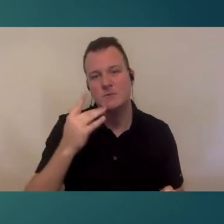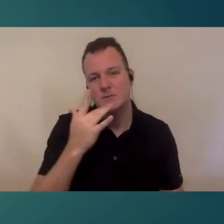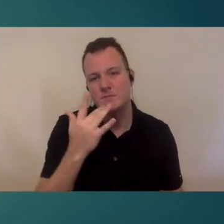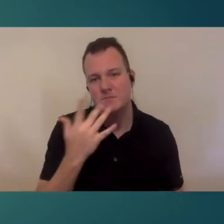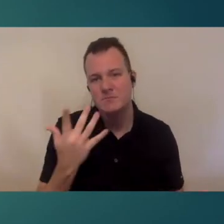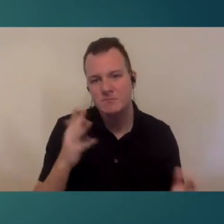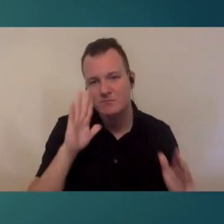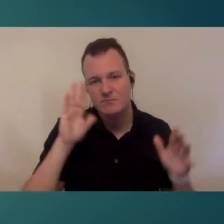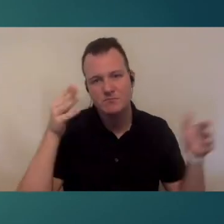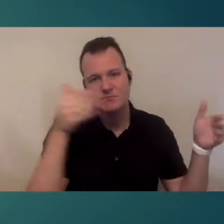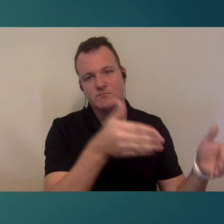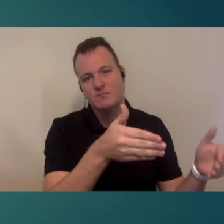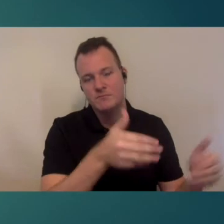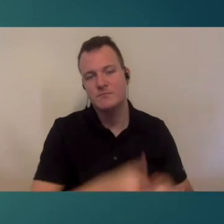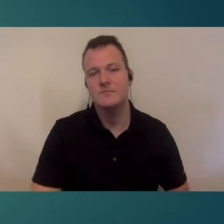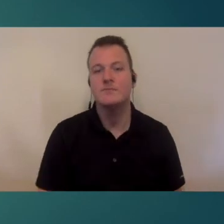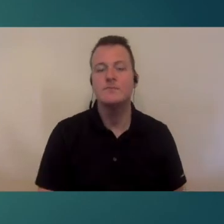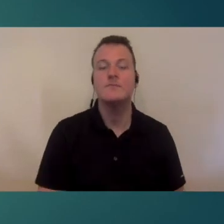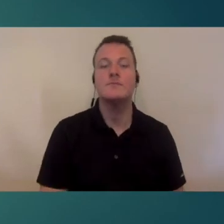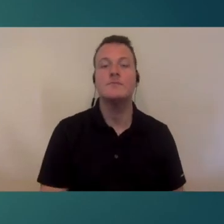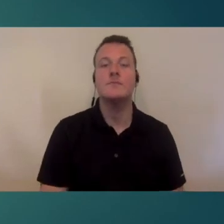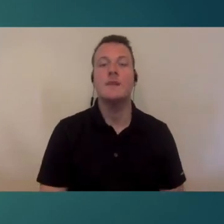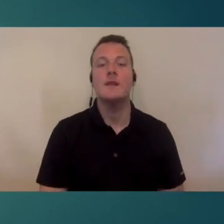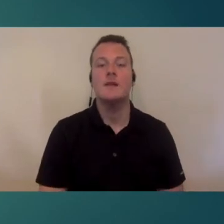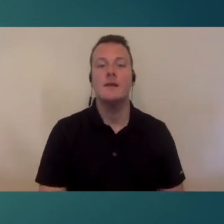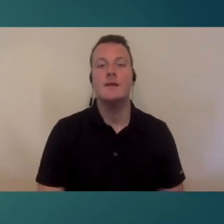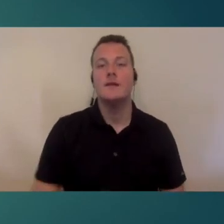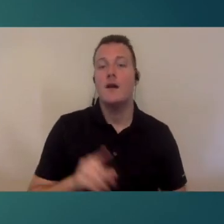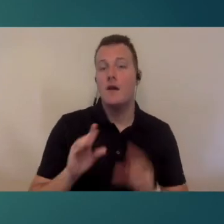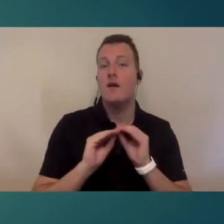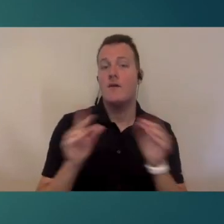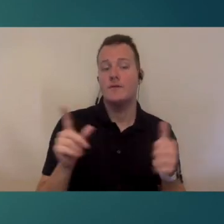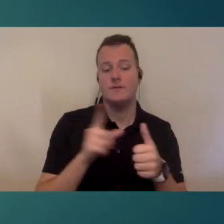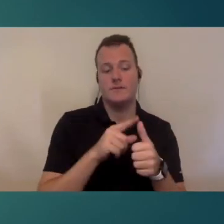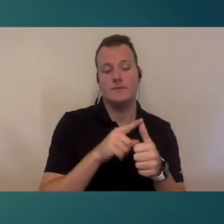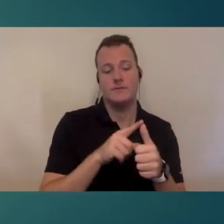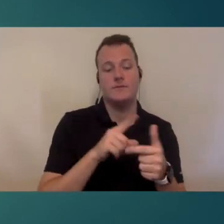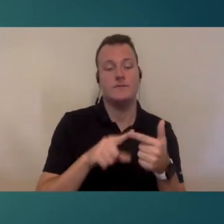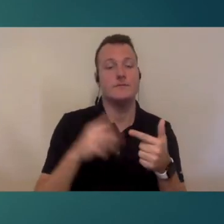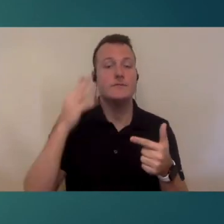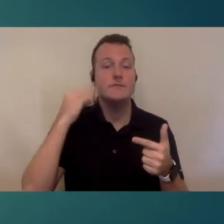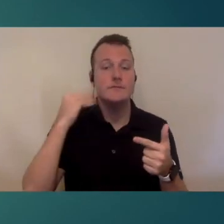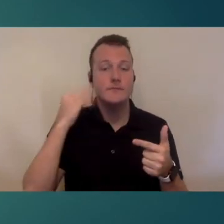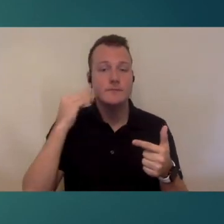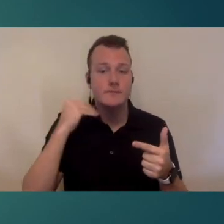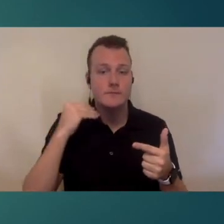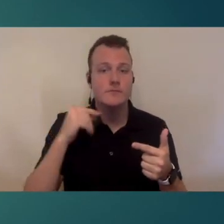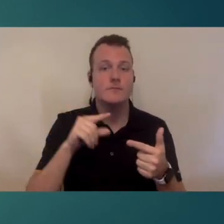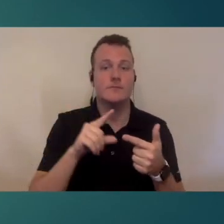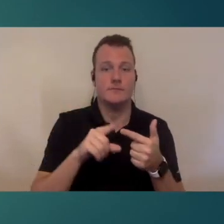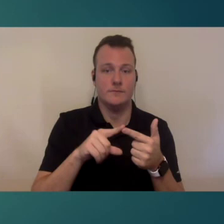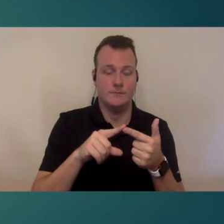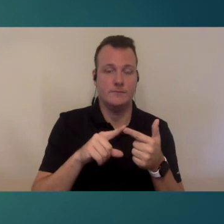point. You're obviously- you do want to include your experiences, and I would say